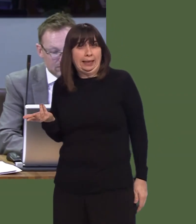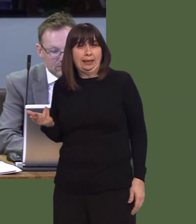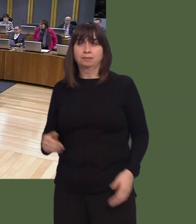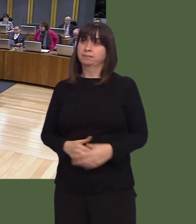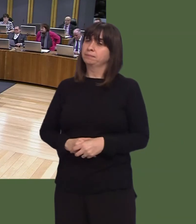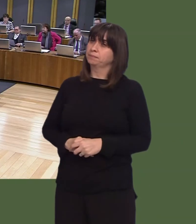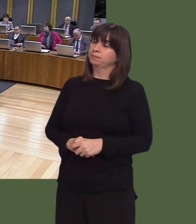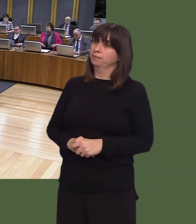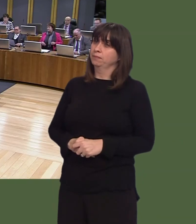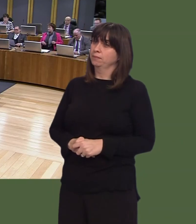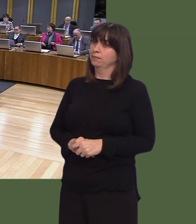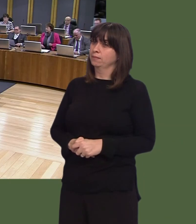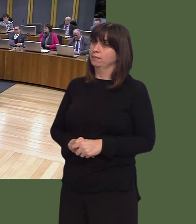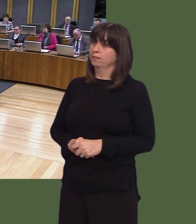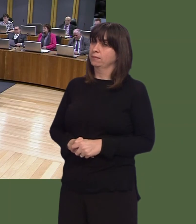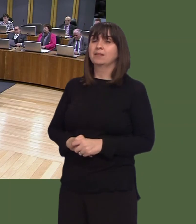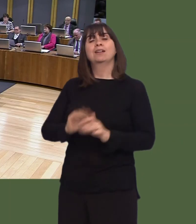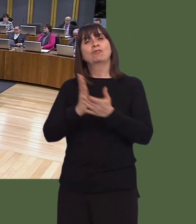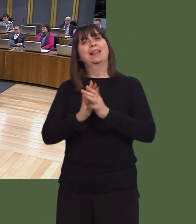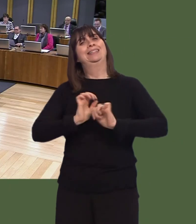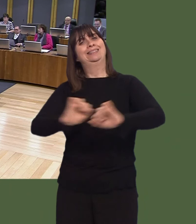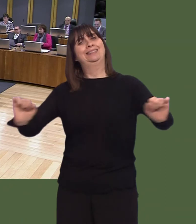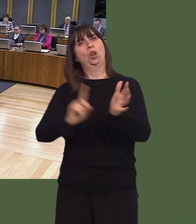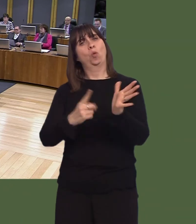Carwyn Jones AM: Well, it is a matter for local authorities to prioritise which schools